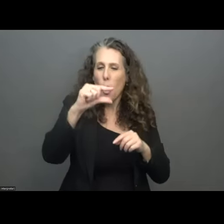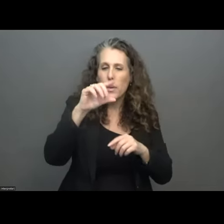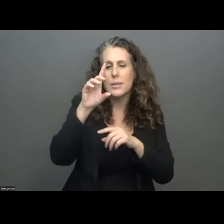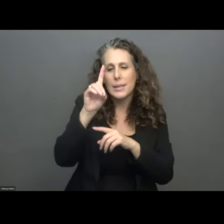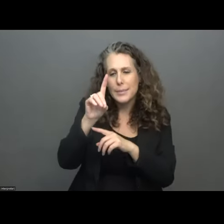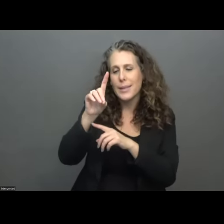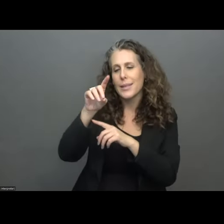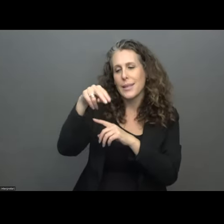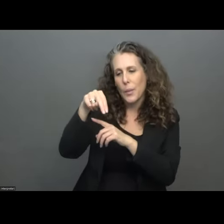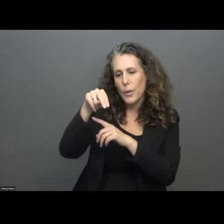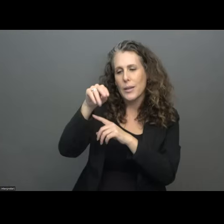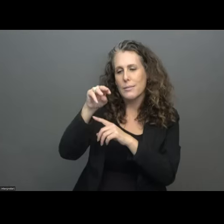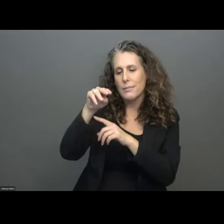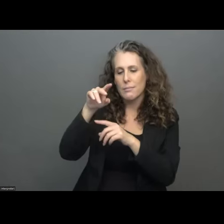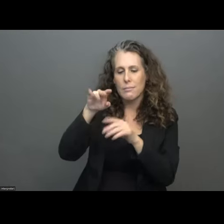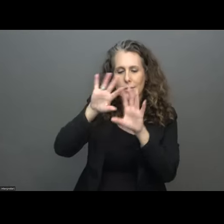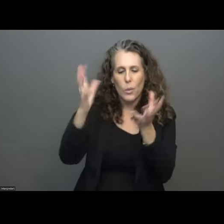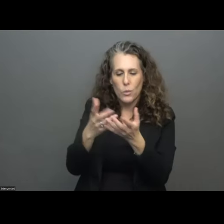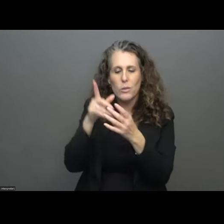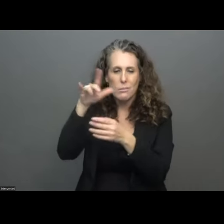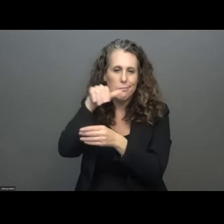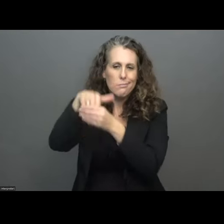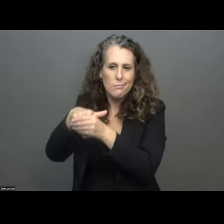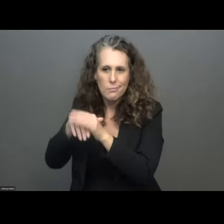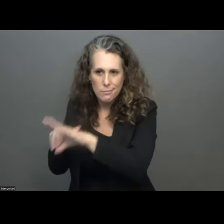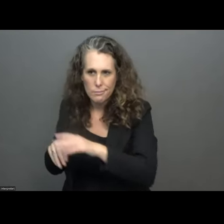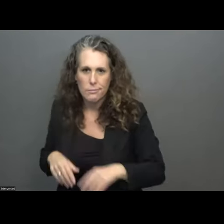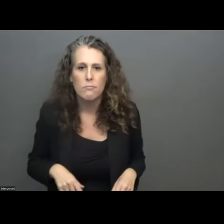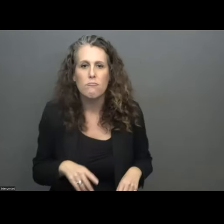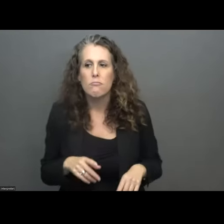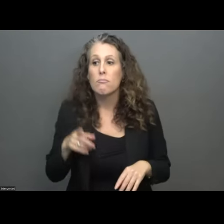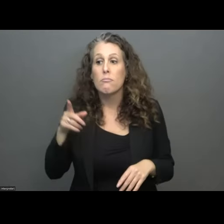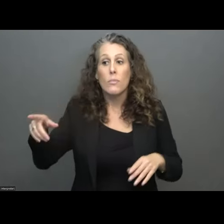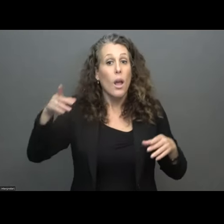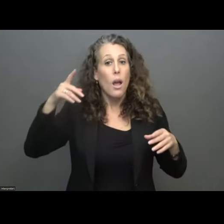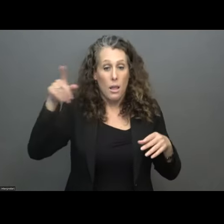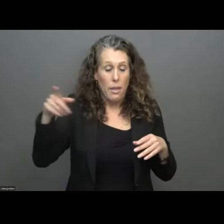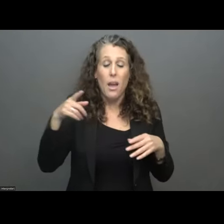contribute to the inclusion of persons with disabilities, through various initiatives